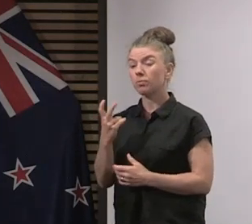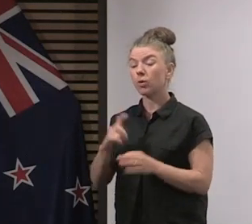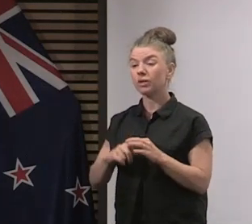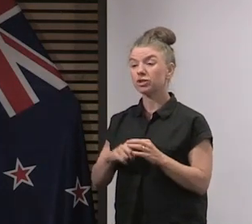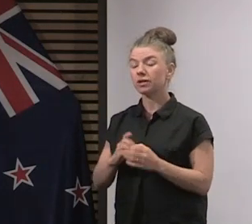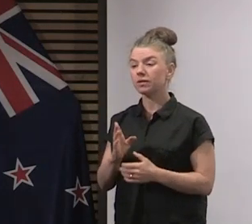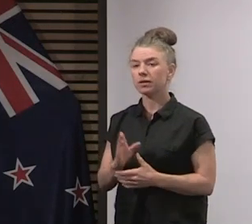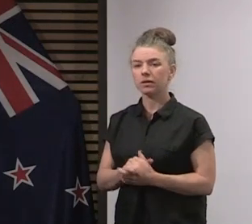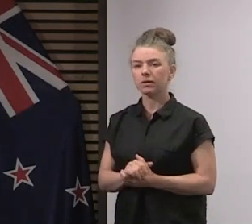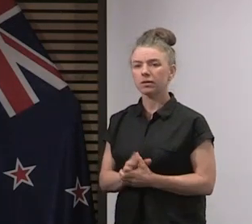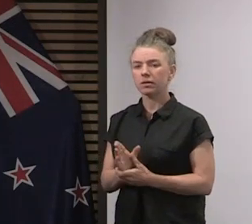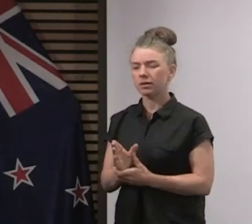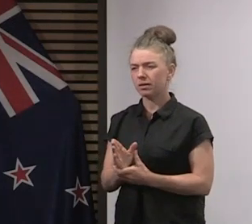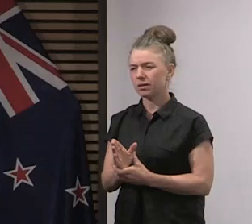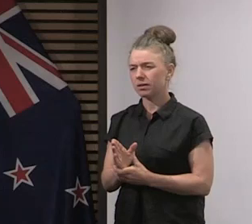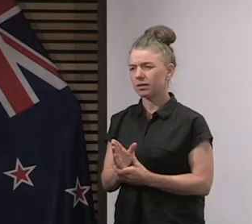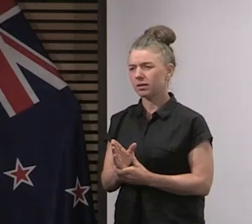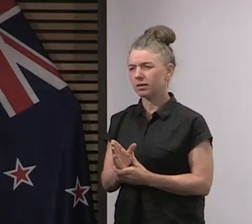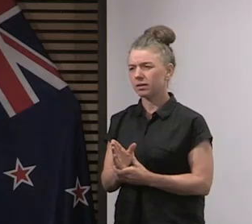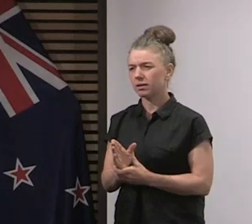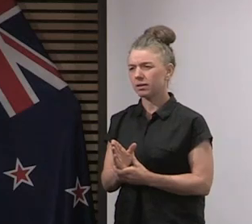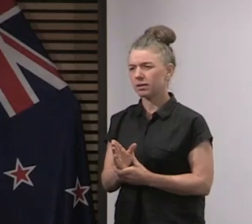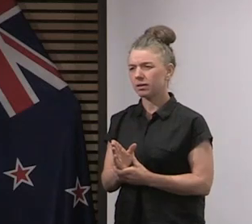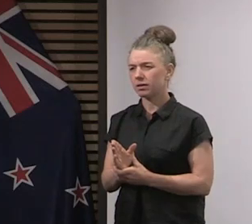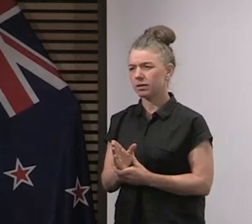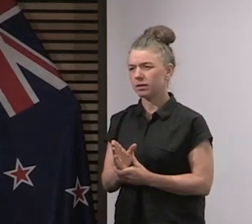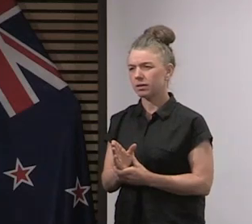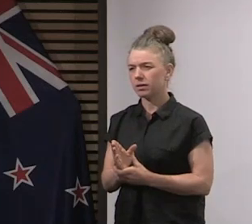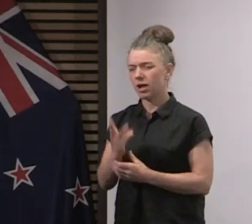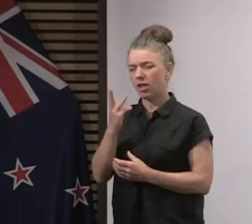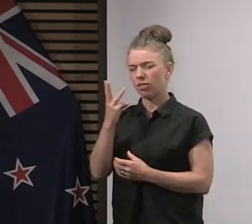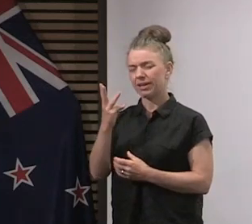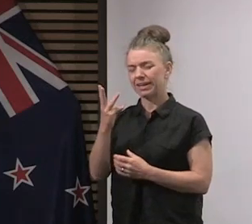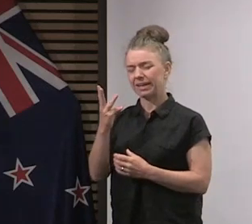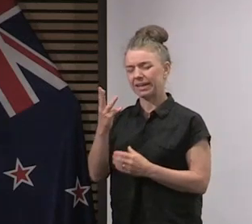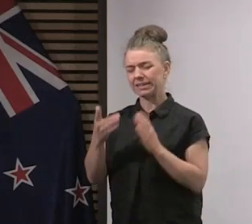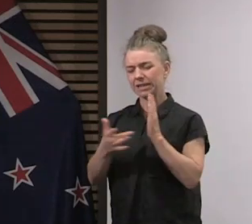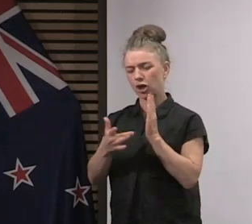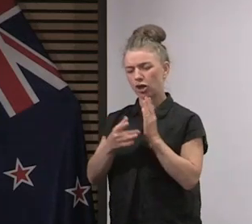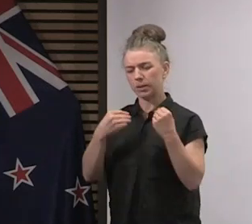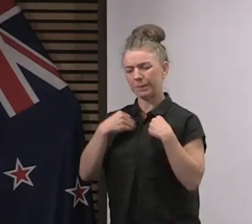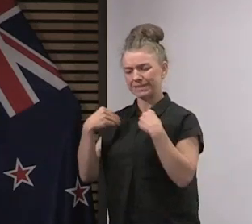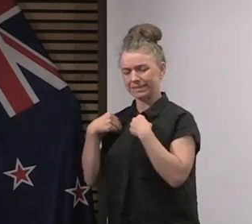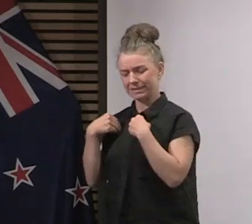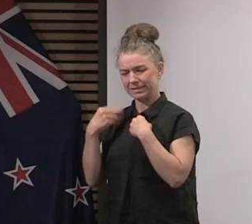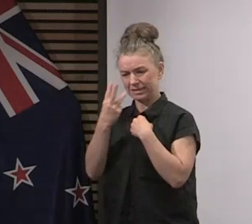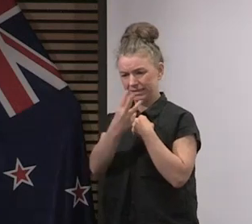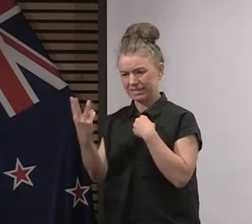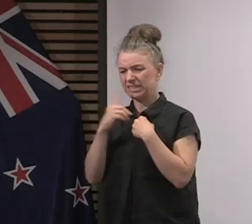the motel will be doing a very thorough clean anyway. Two more questions one here and one rover there.